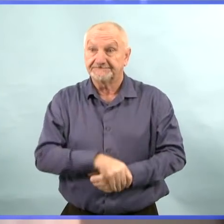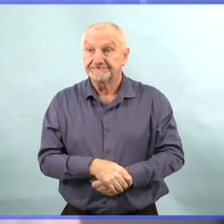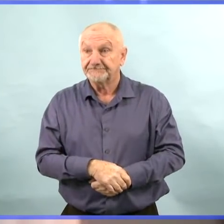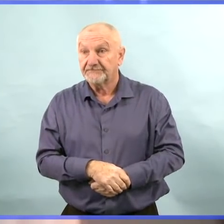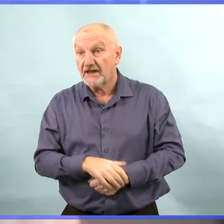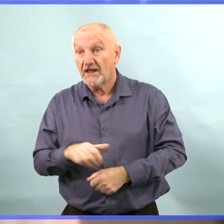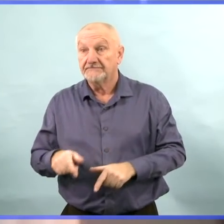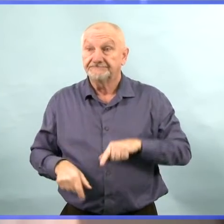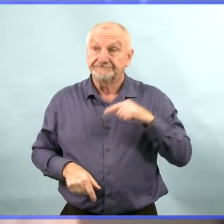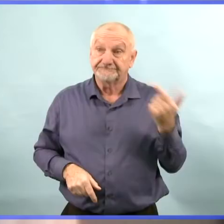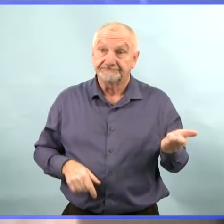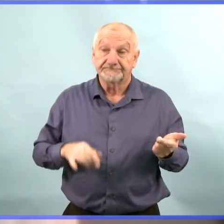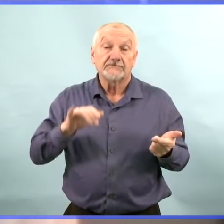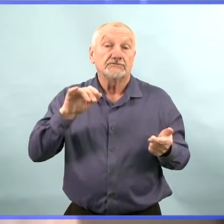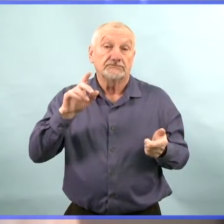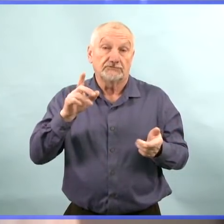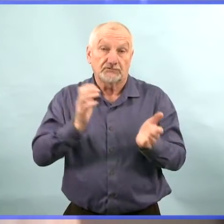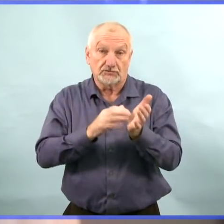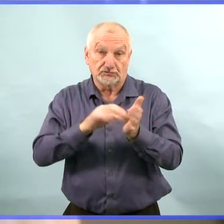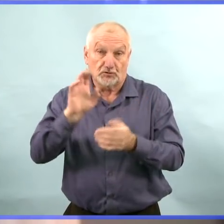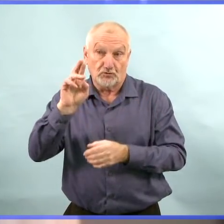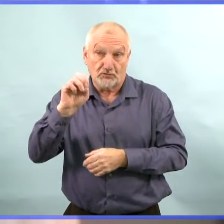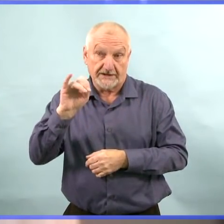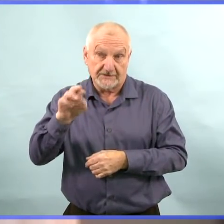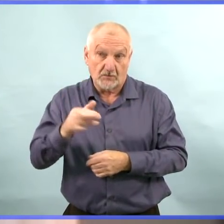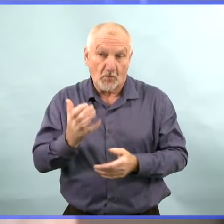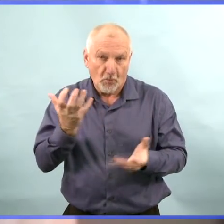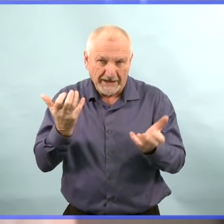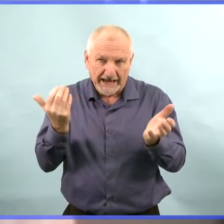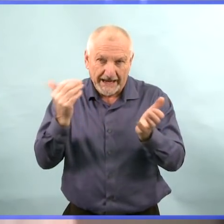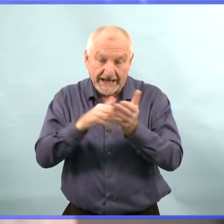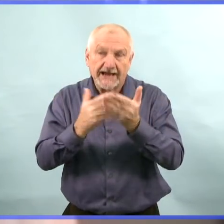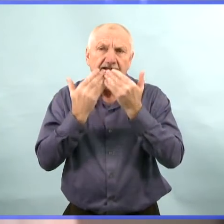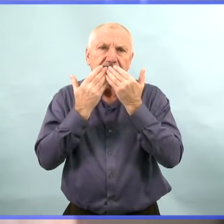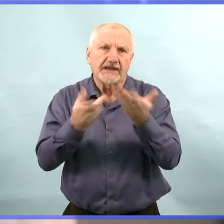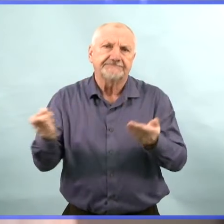reiterate a thanks to the staff at cadam provincial laboratory